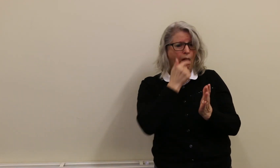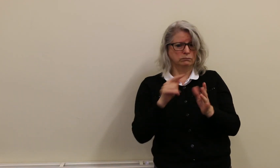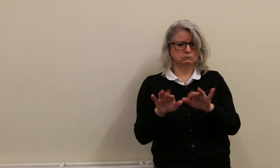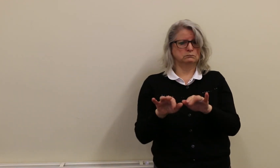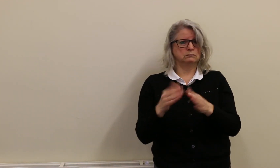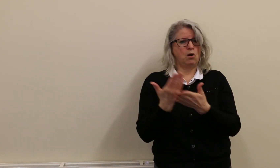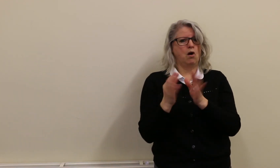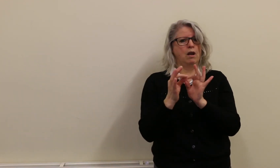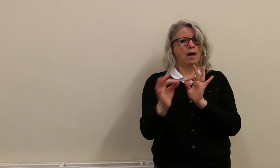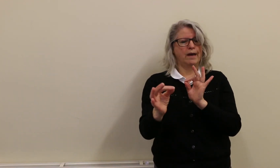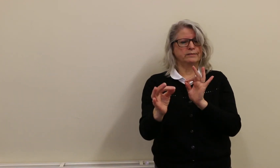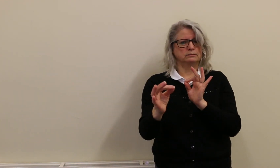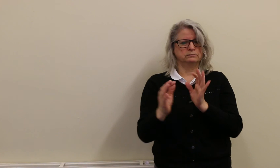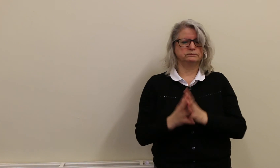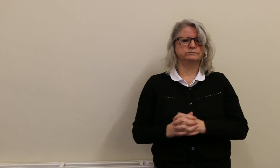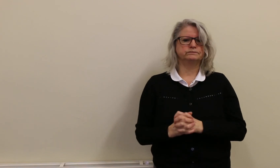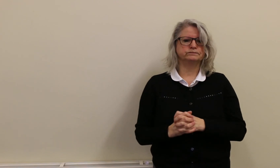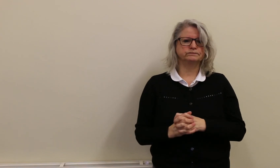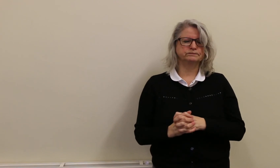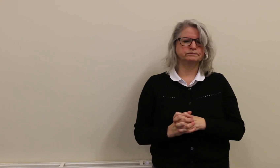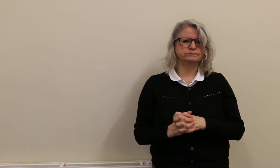And there's also an online form that can be completed.